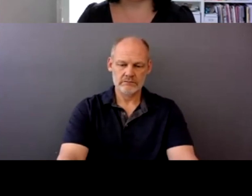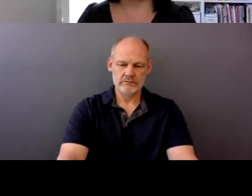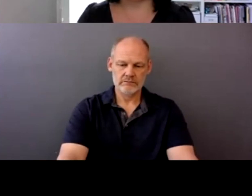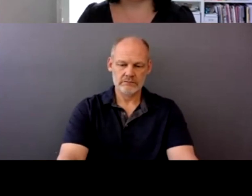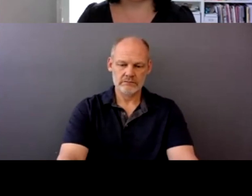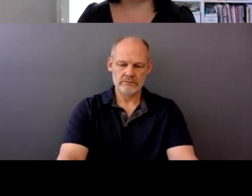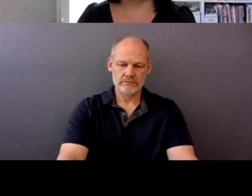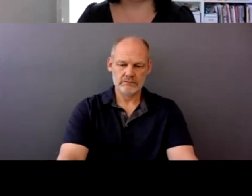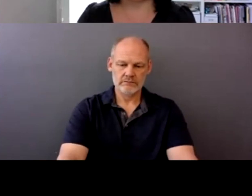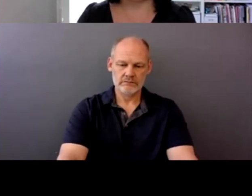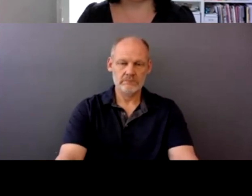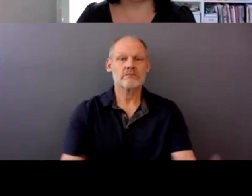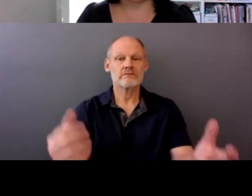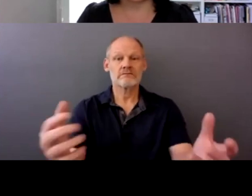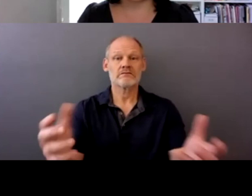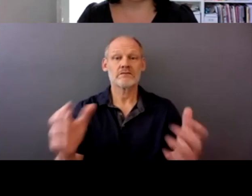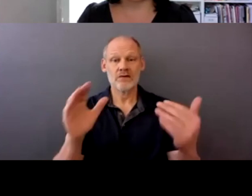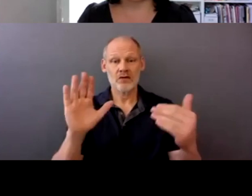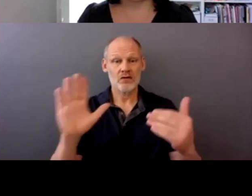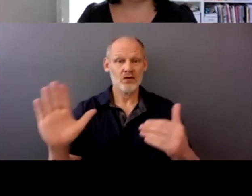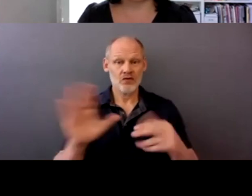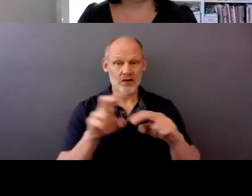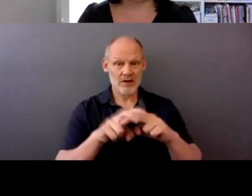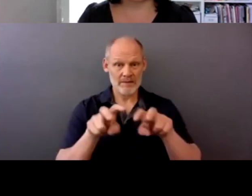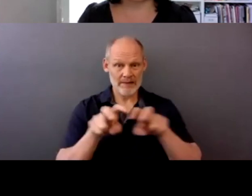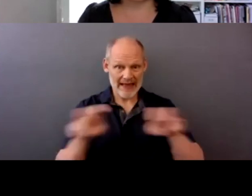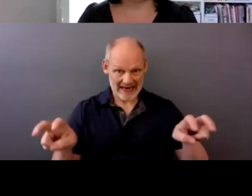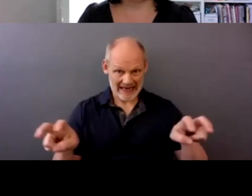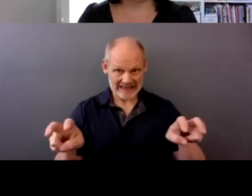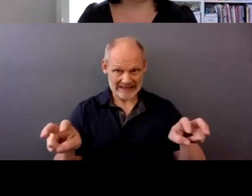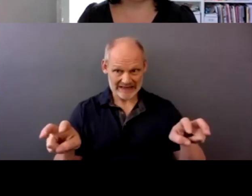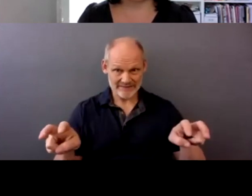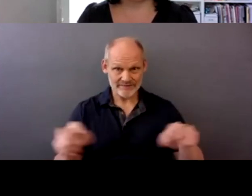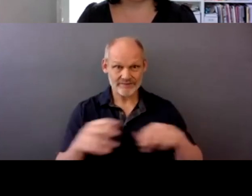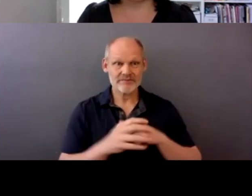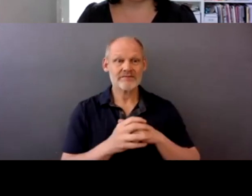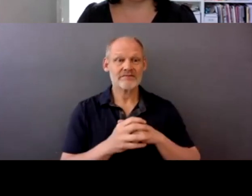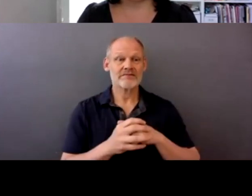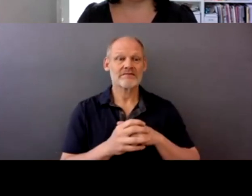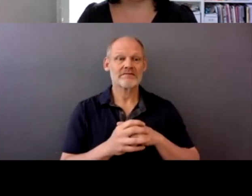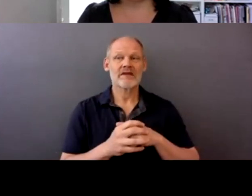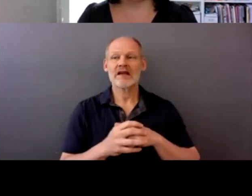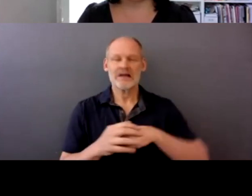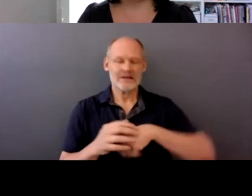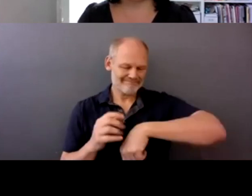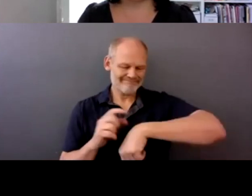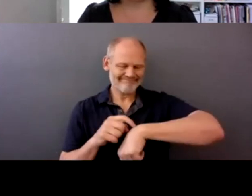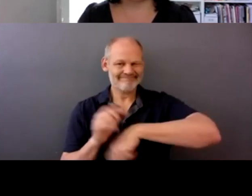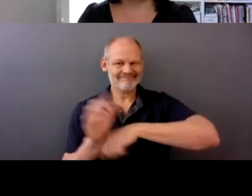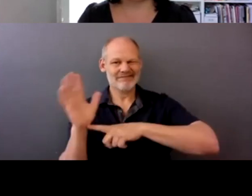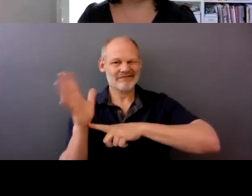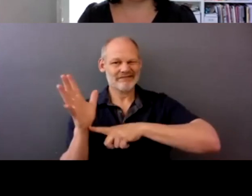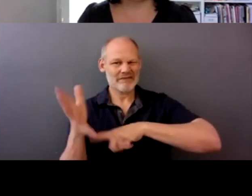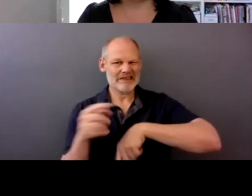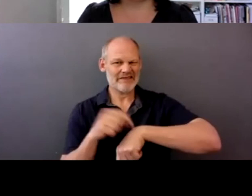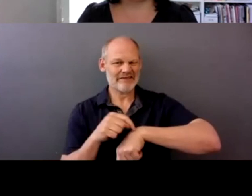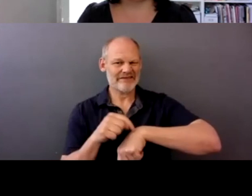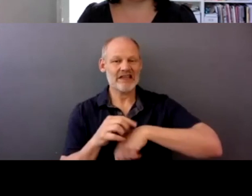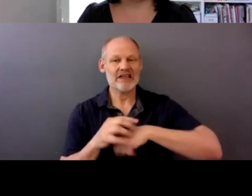I want to give all panelists a chance in the five minutes we have left for Q and A session. Do you